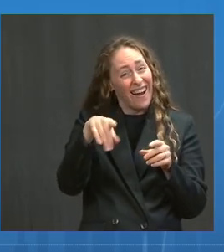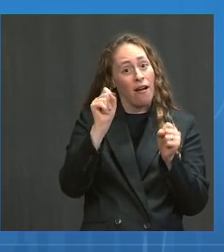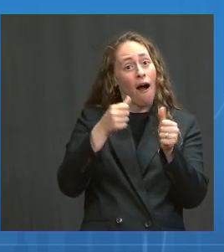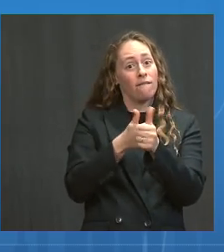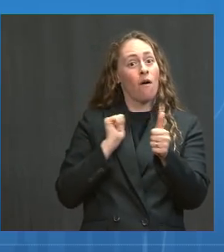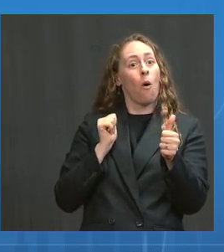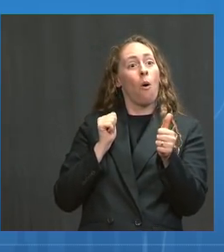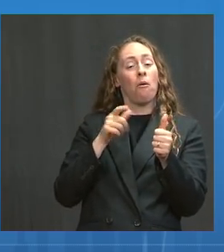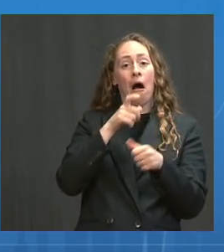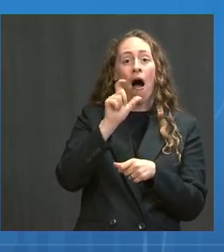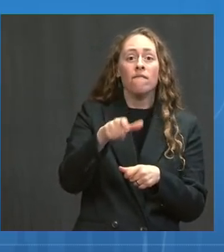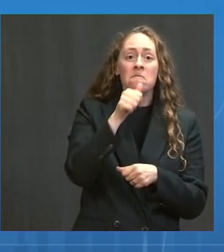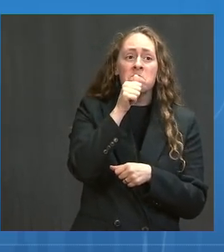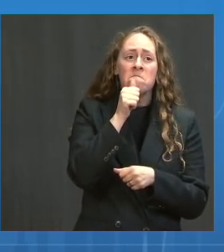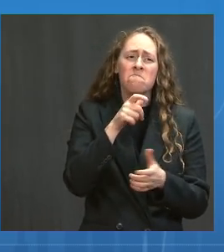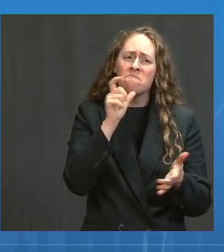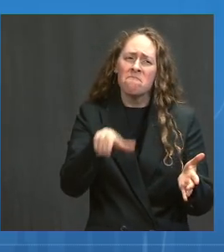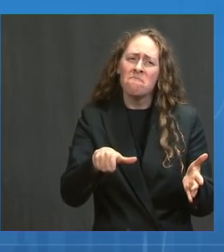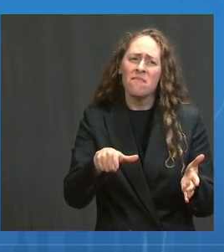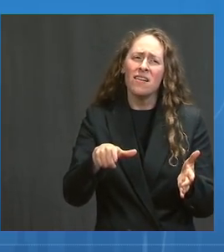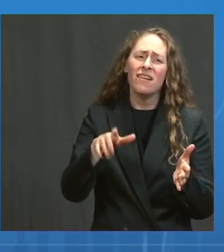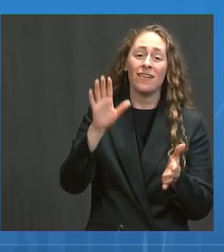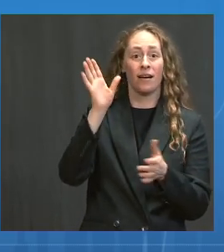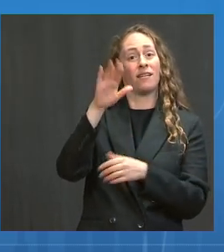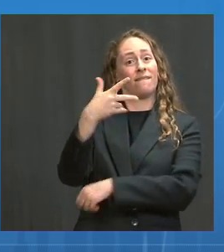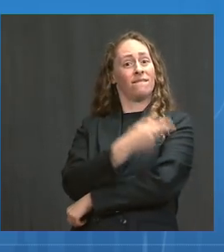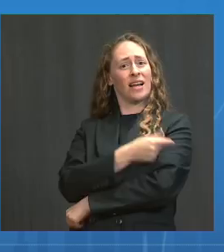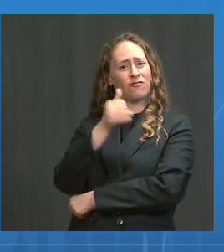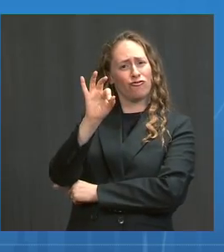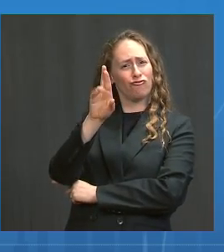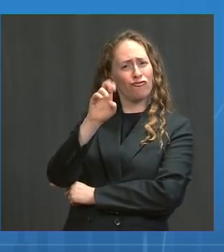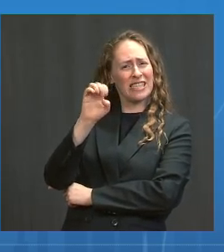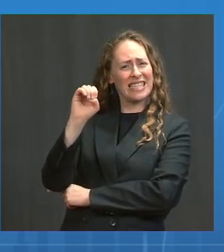are available and free for everyone aged 12 and up,